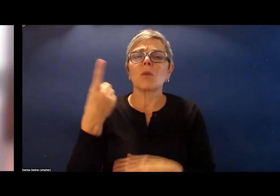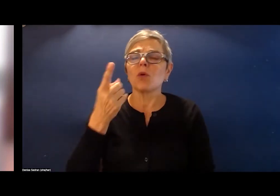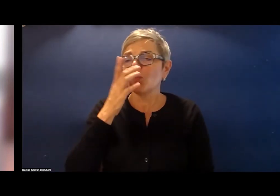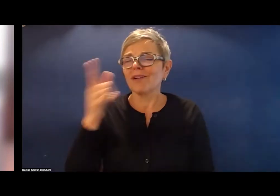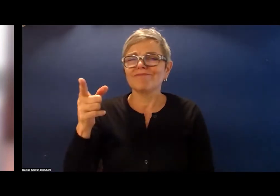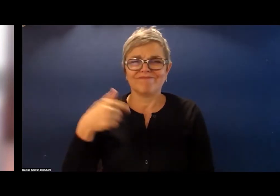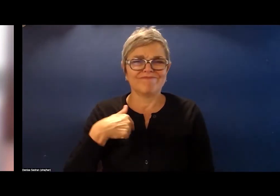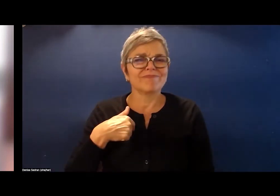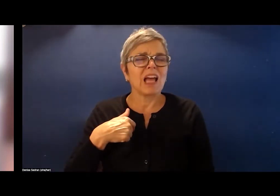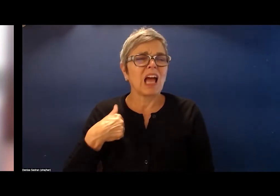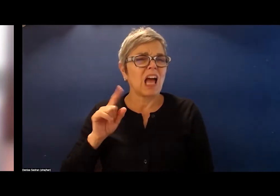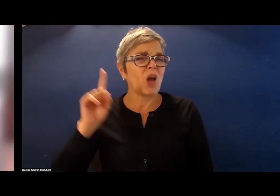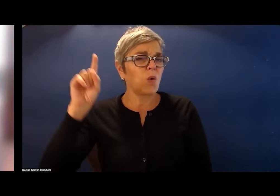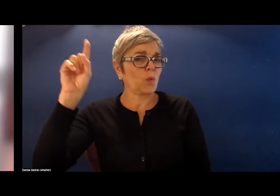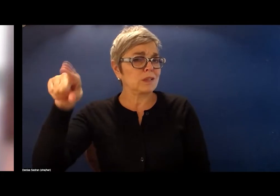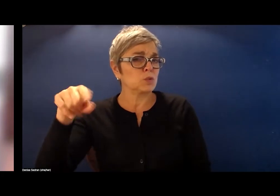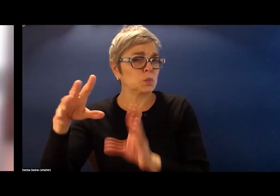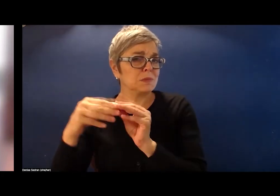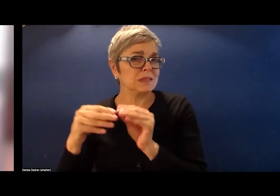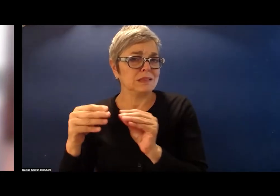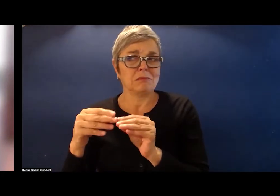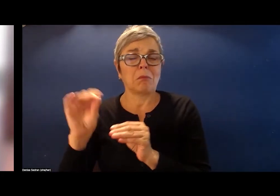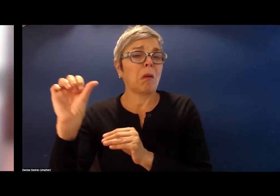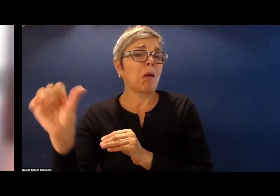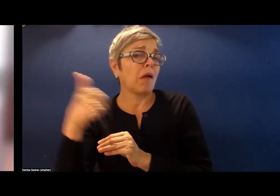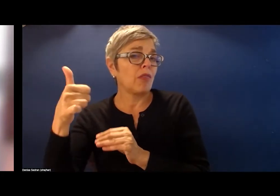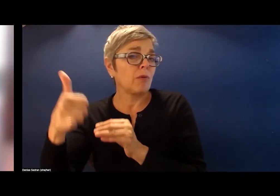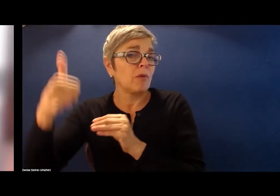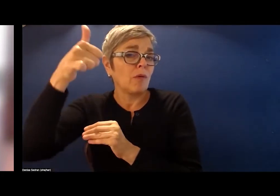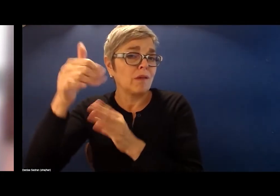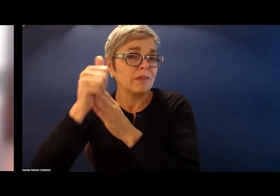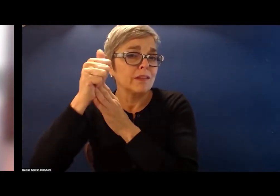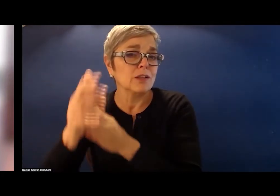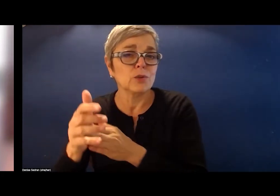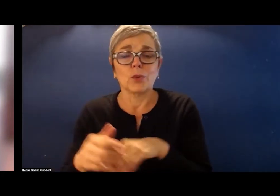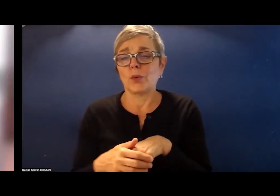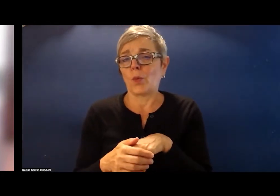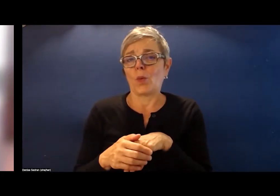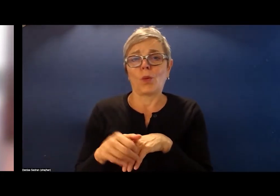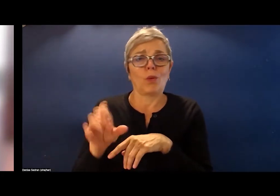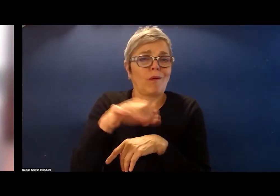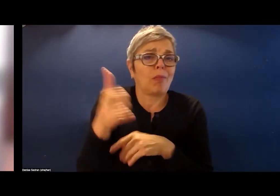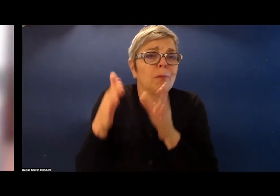where some other leader or individual from inside a museum has said,